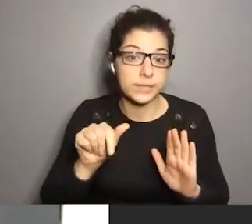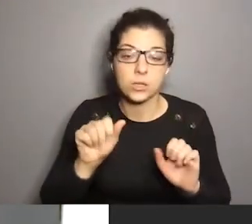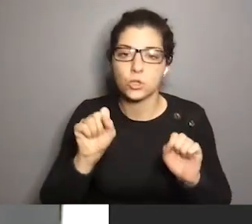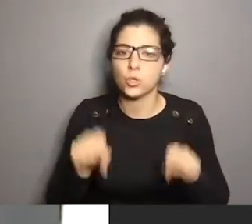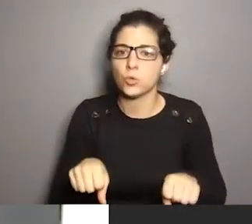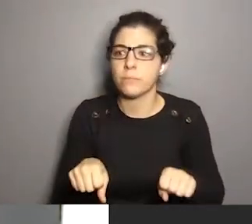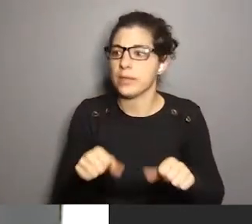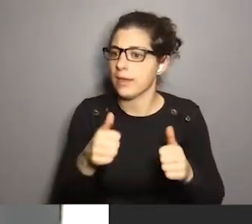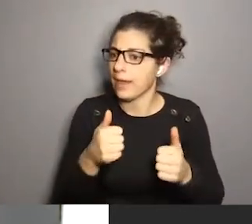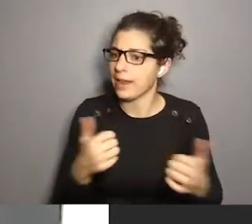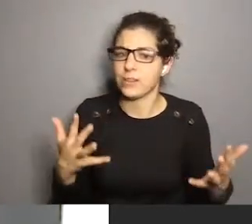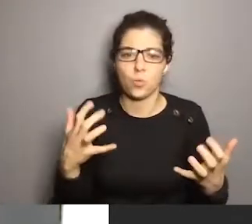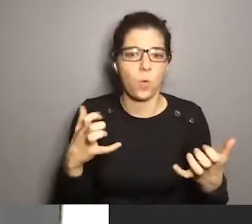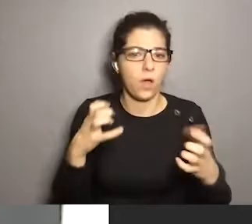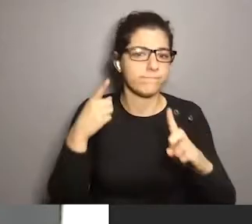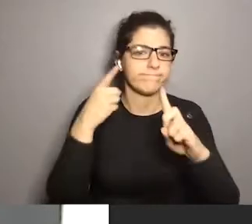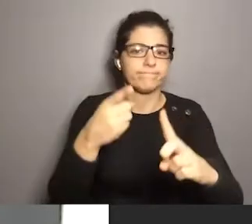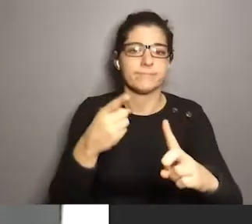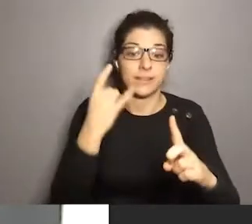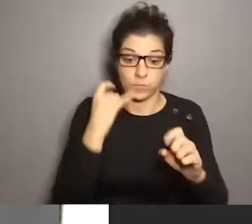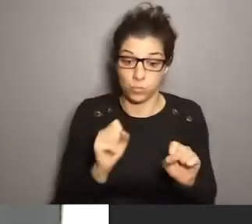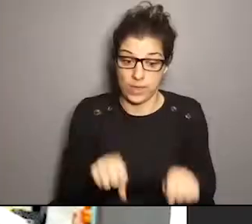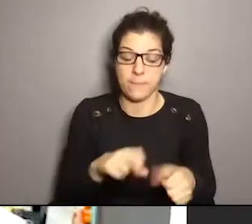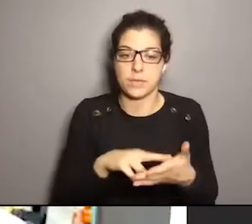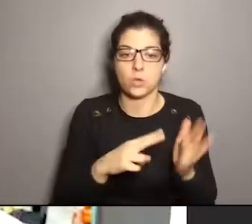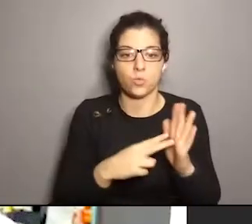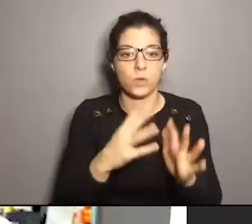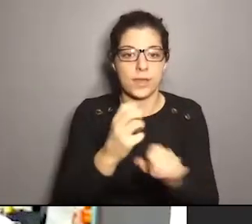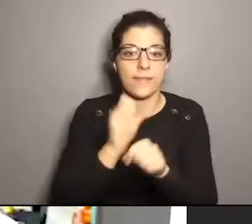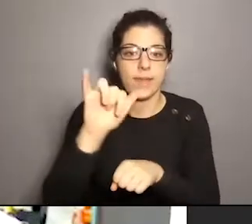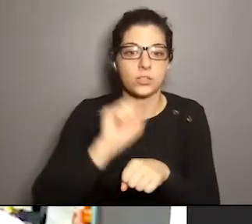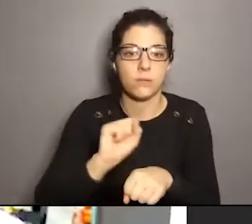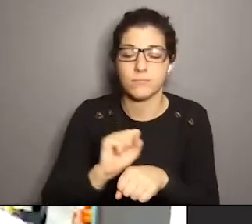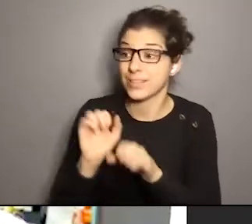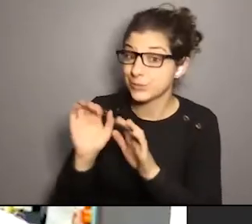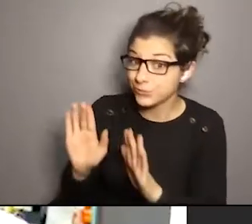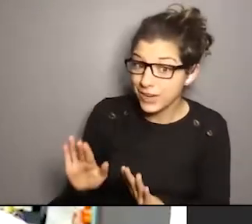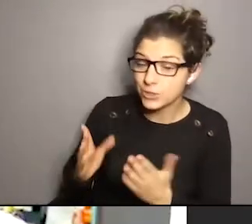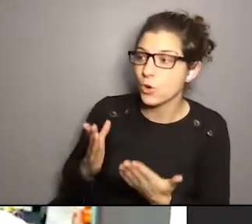anything you wanted to be within your capabilities. That's great. And so you're offering support services